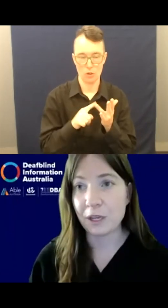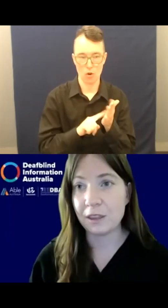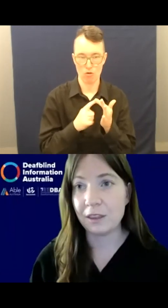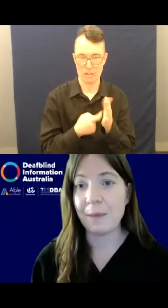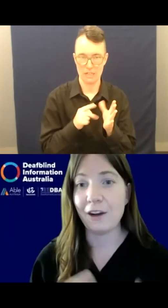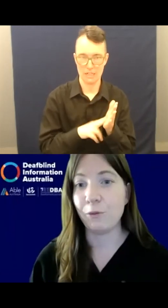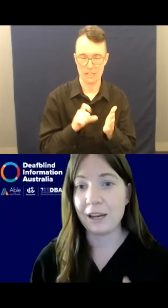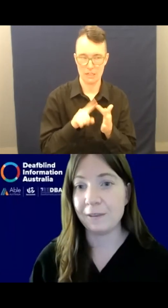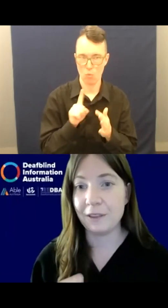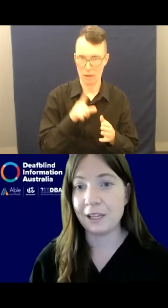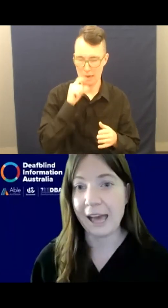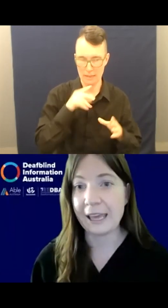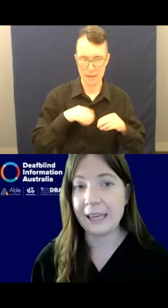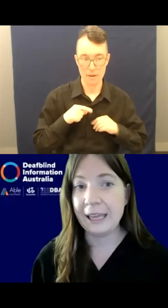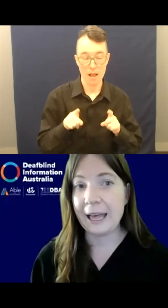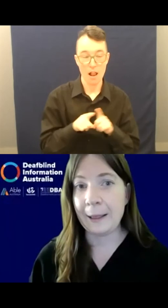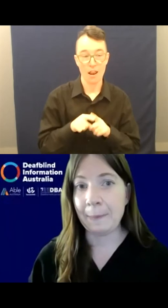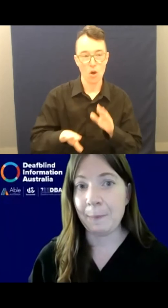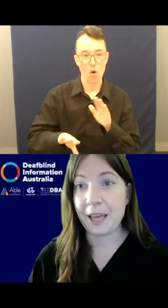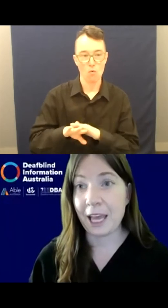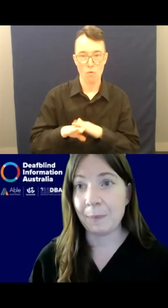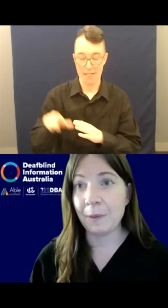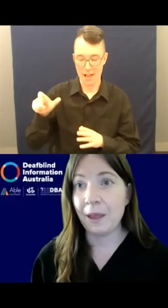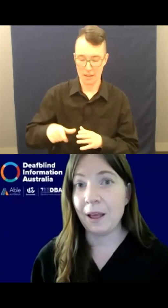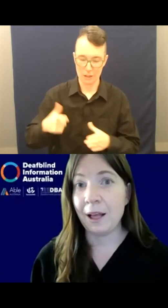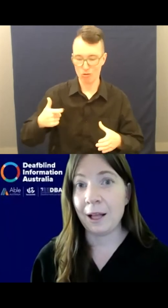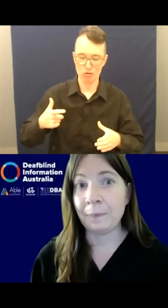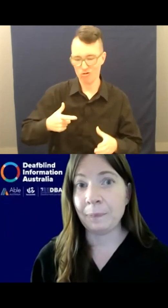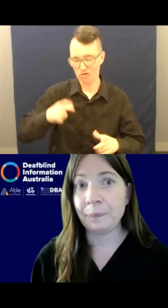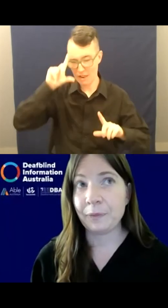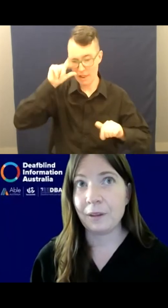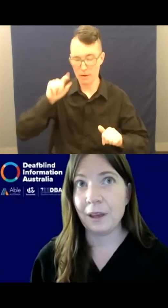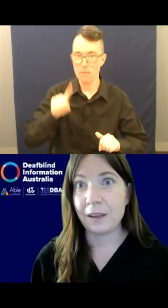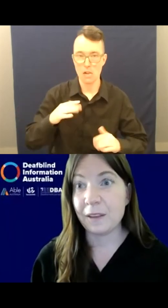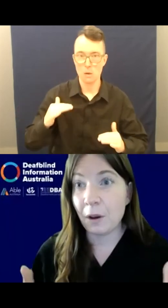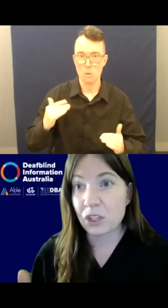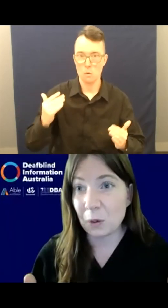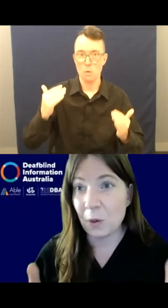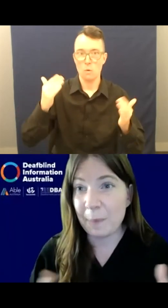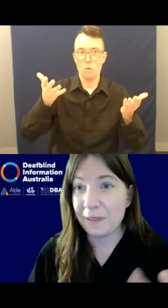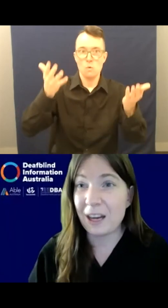the amount of wetness with the clay and became I guess emotional or upset.